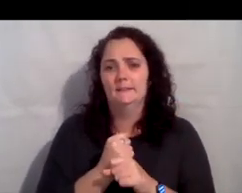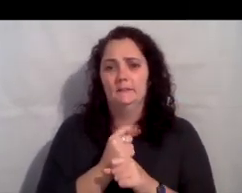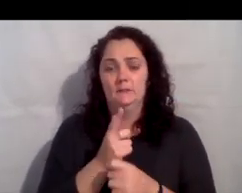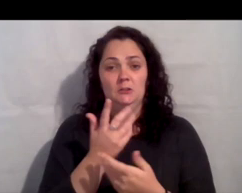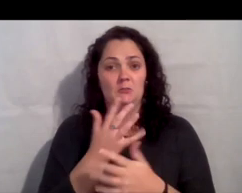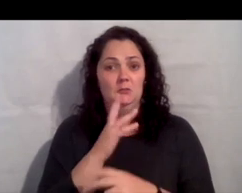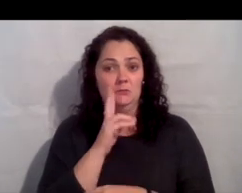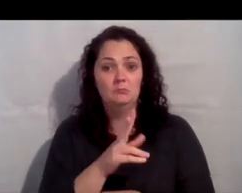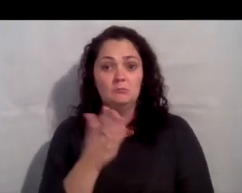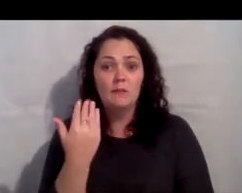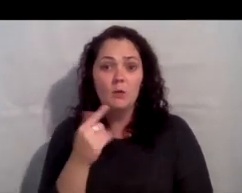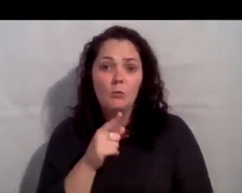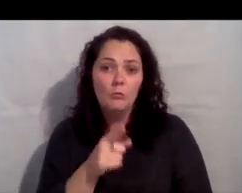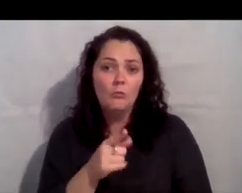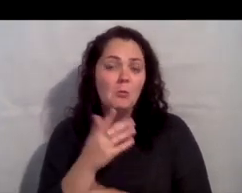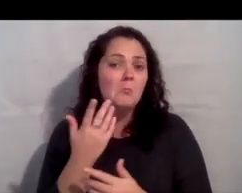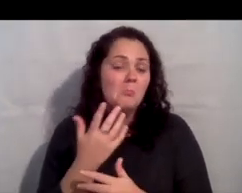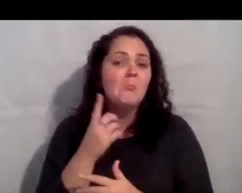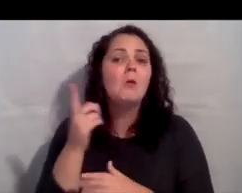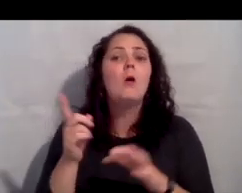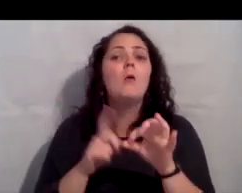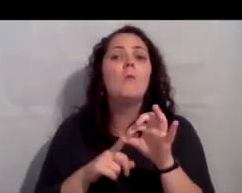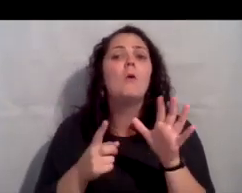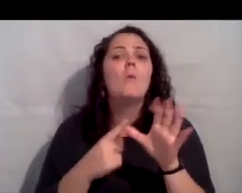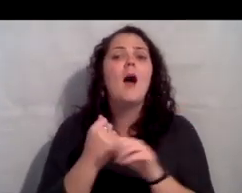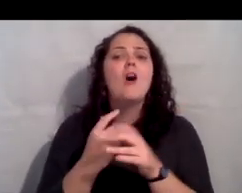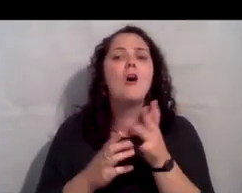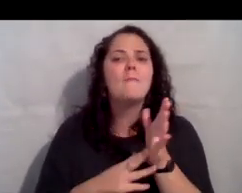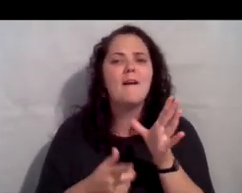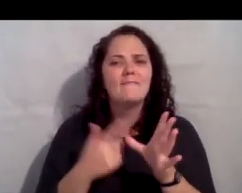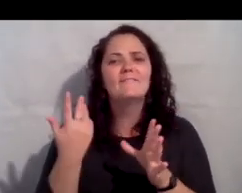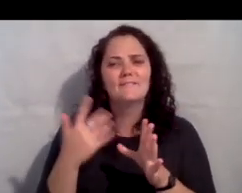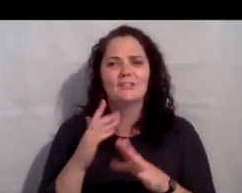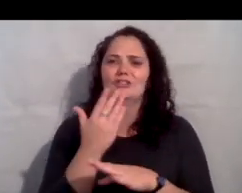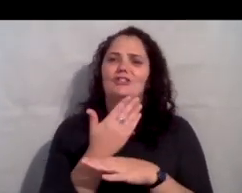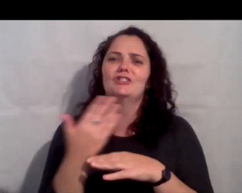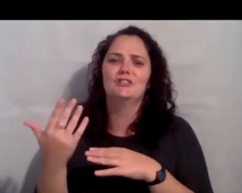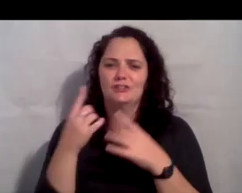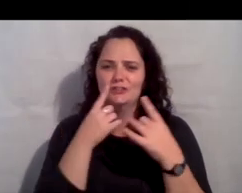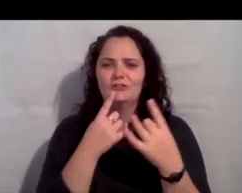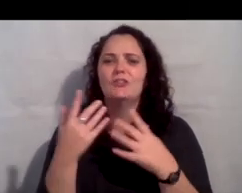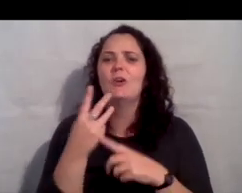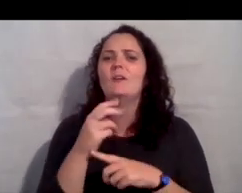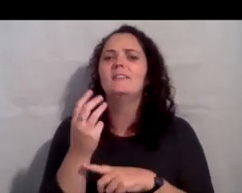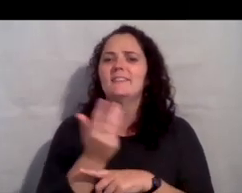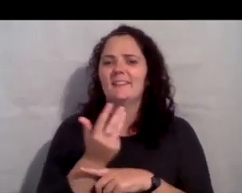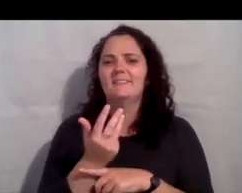work because the Queensland Art Gallery had a big show of his work just at the end of 2019 beginning of 2020, the ‘Jon Molvig: